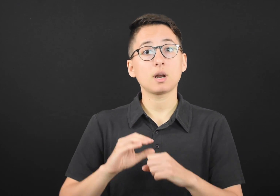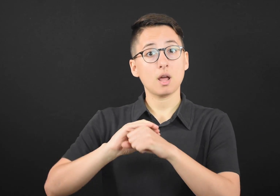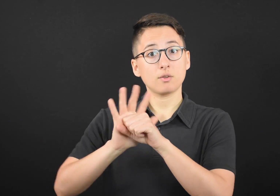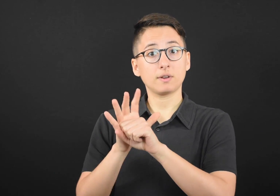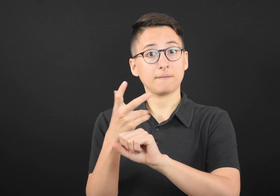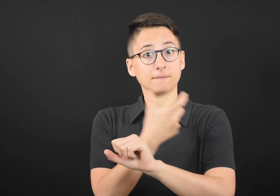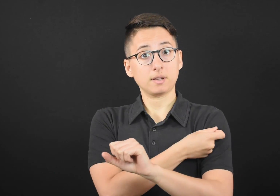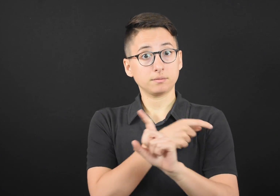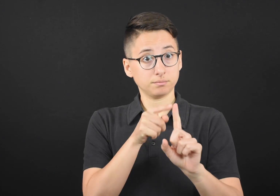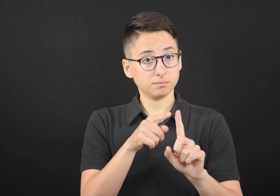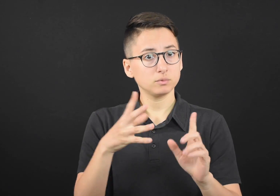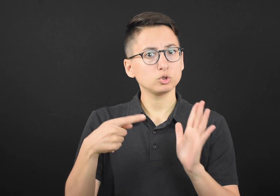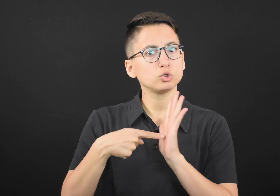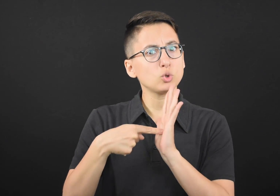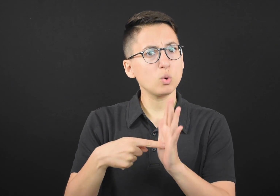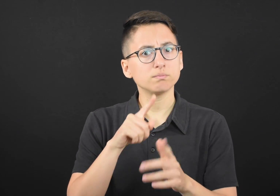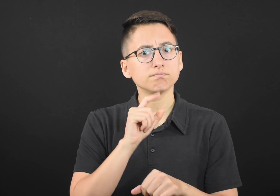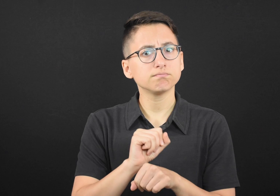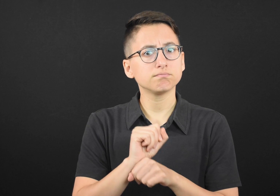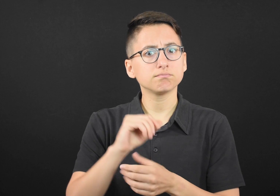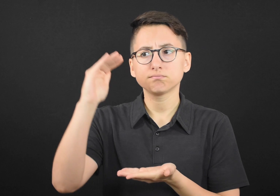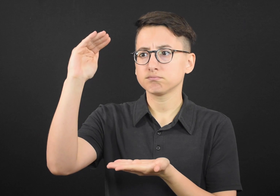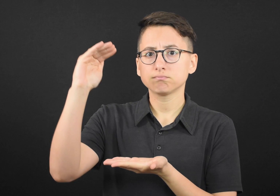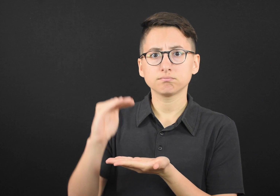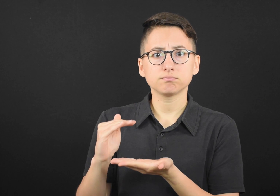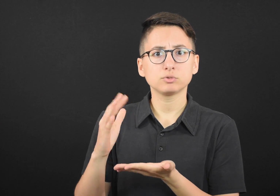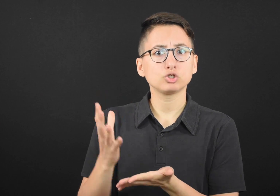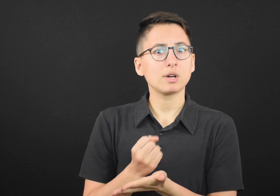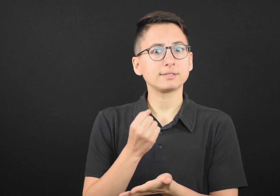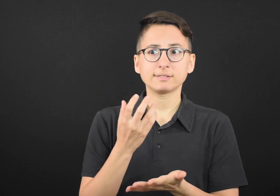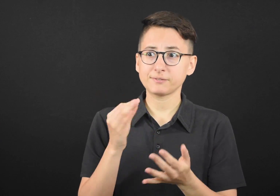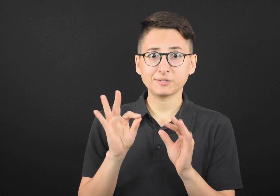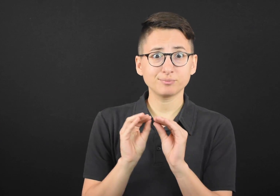The COVID vaccine has also been shown to decrease the chance of spreading